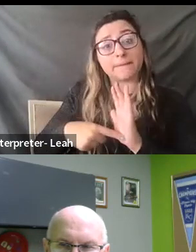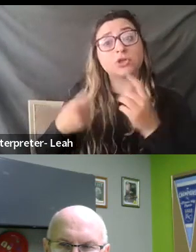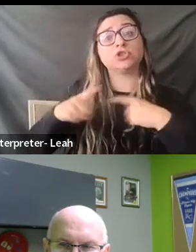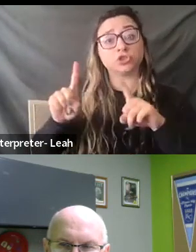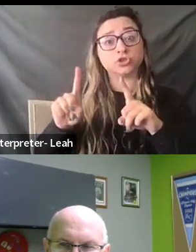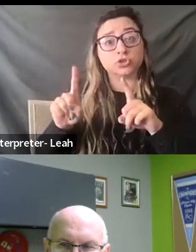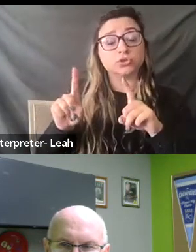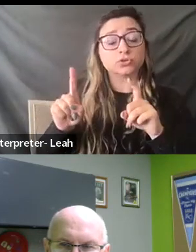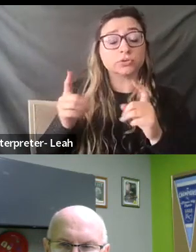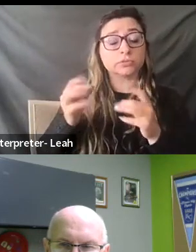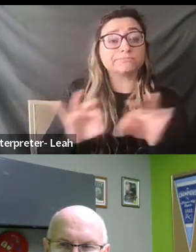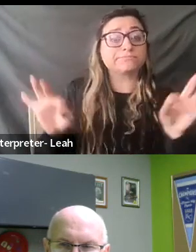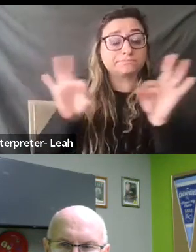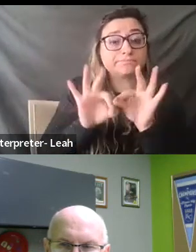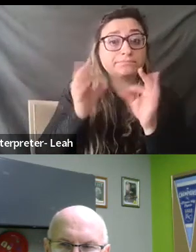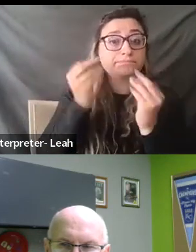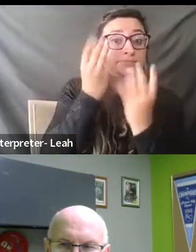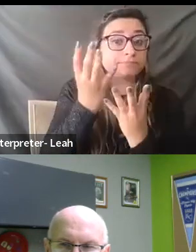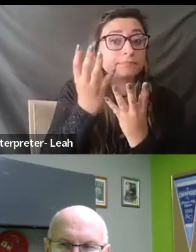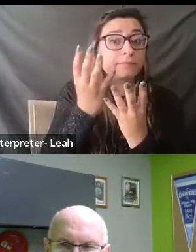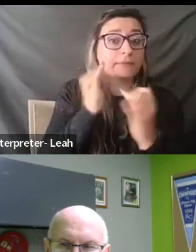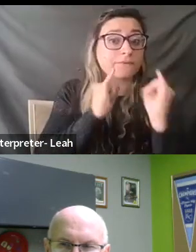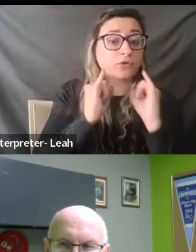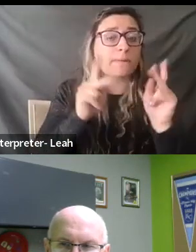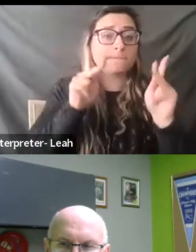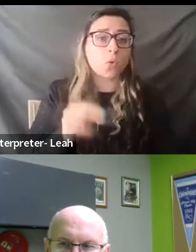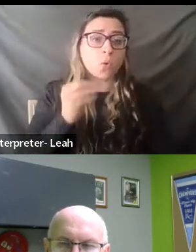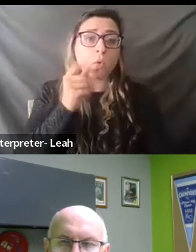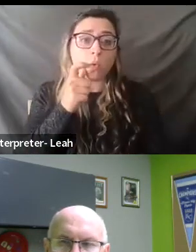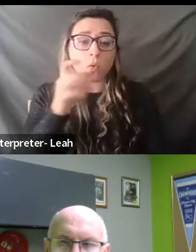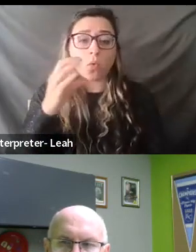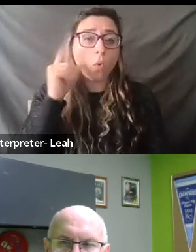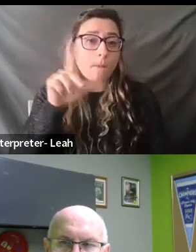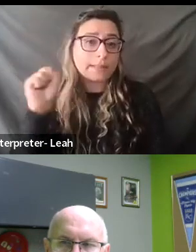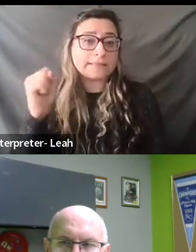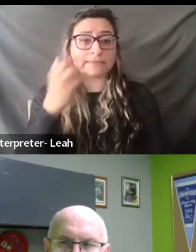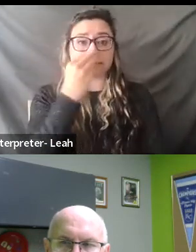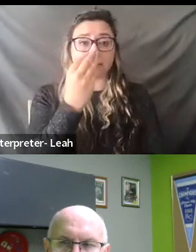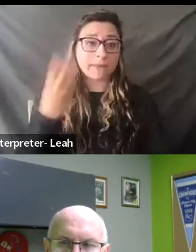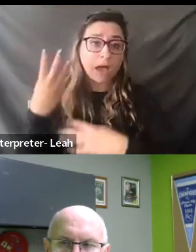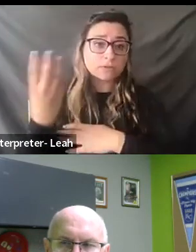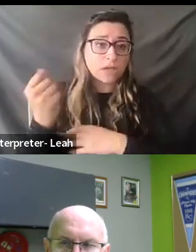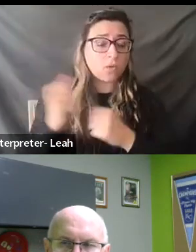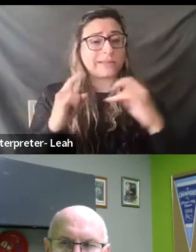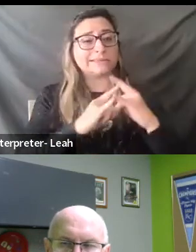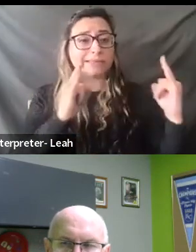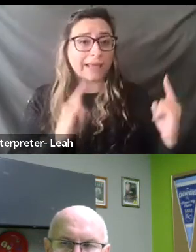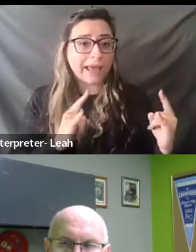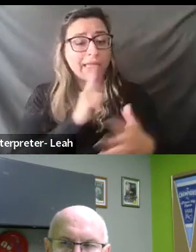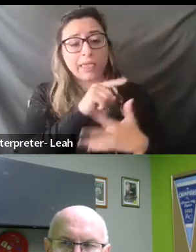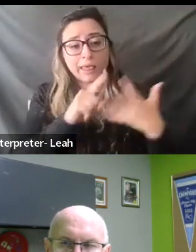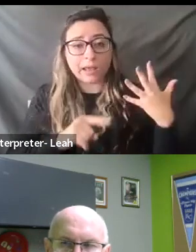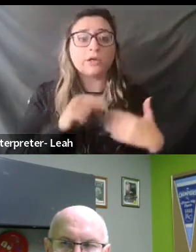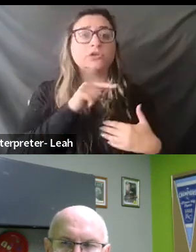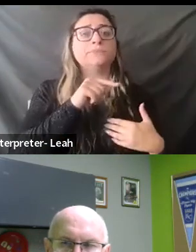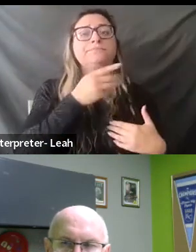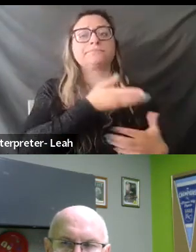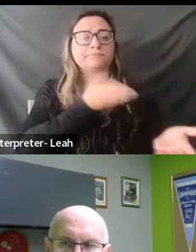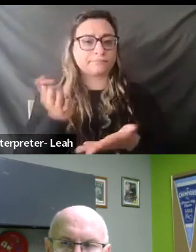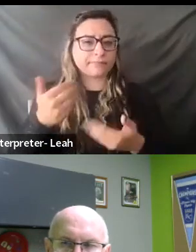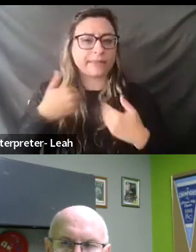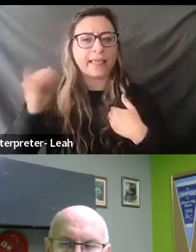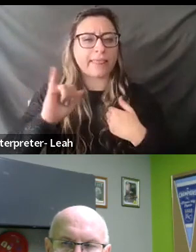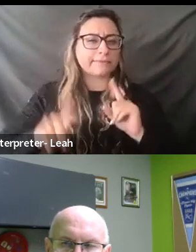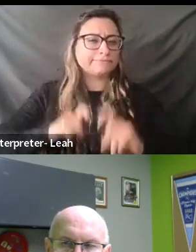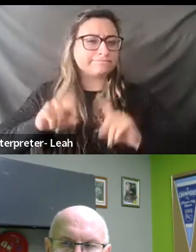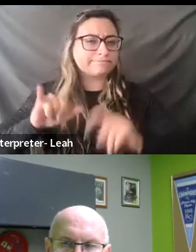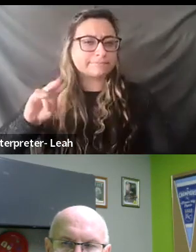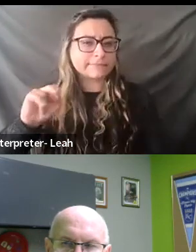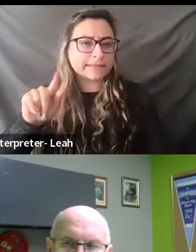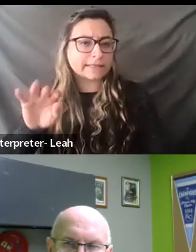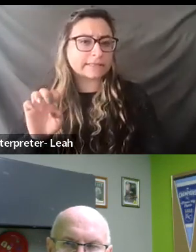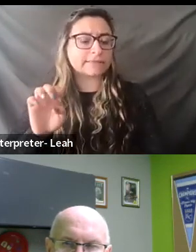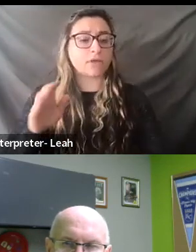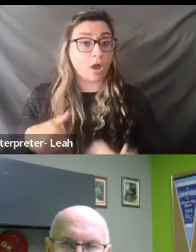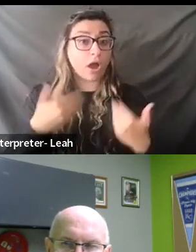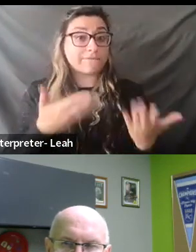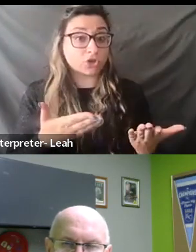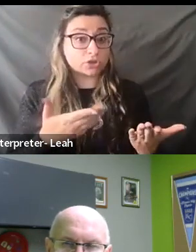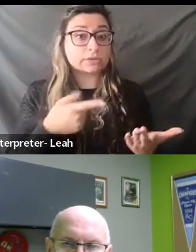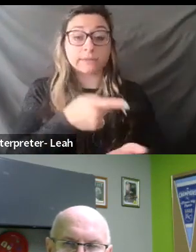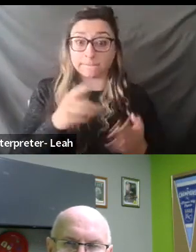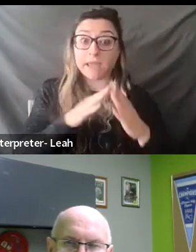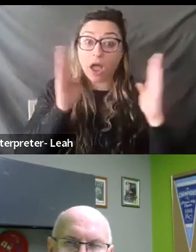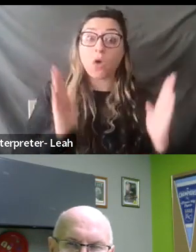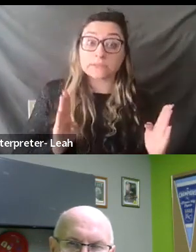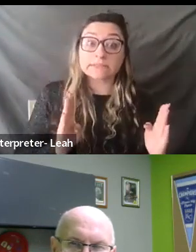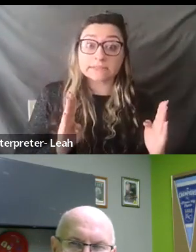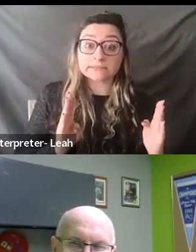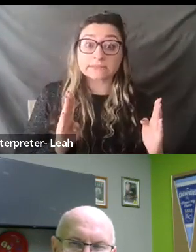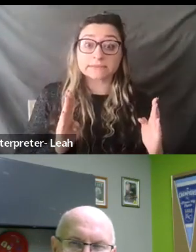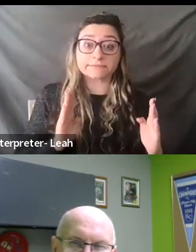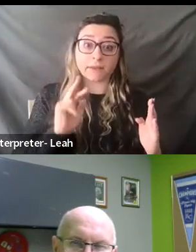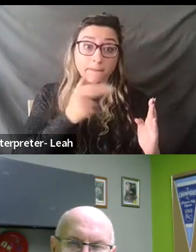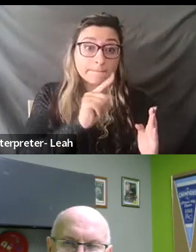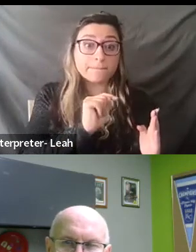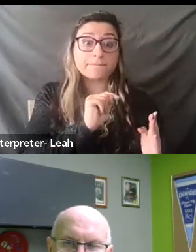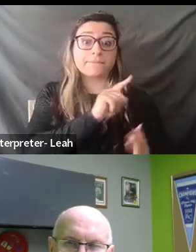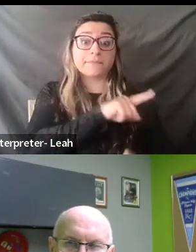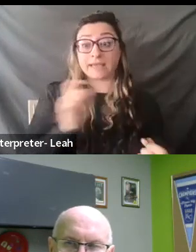So if asked -- and we had to volunteer information -- it was a national foundation that was behind this.